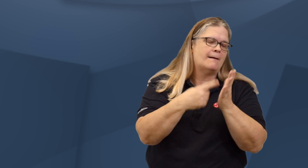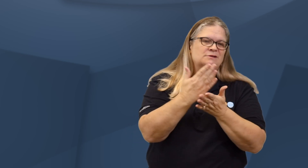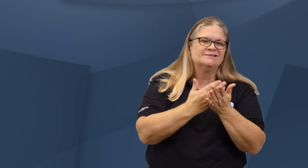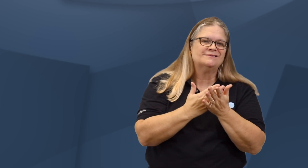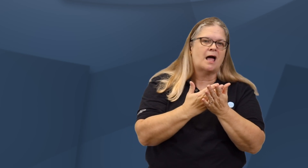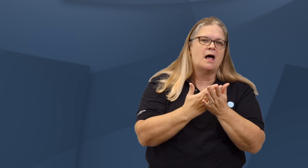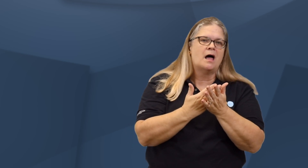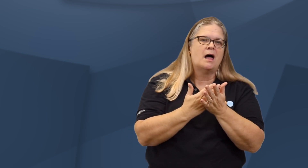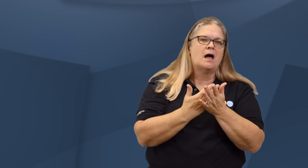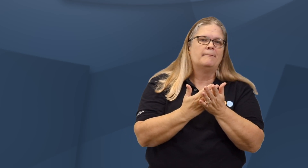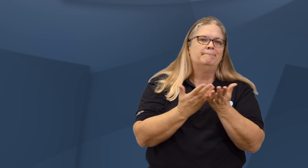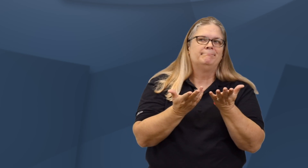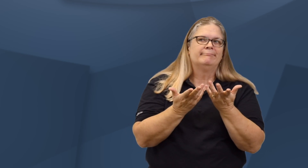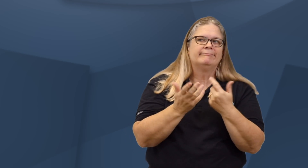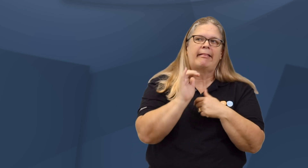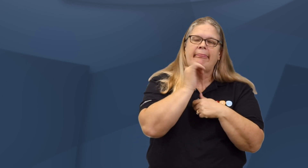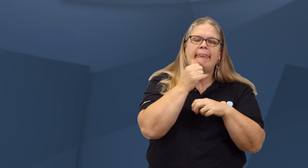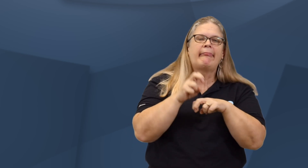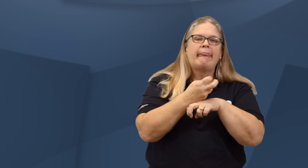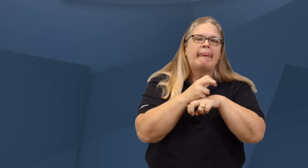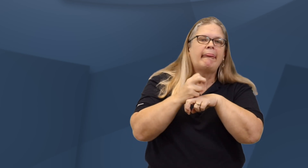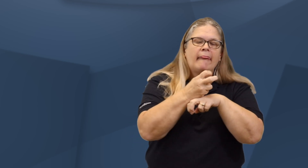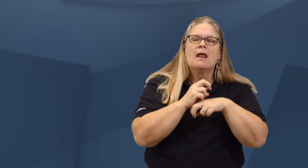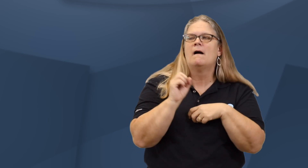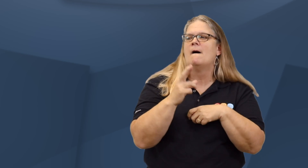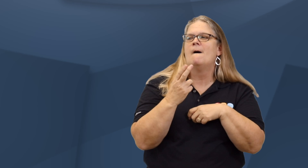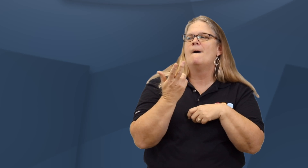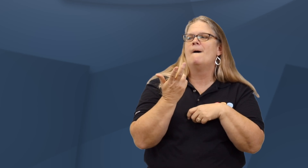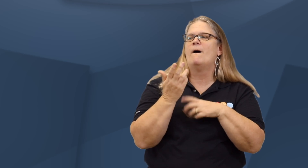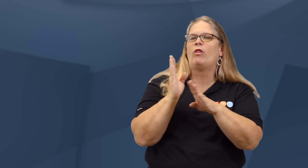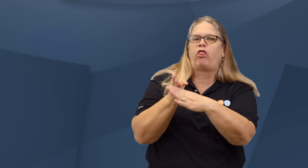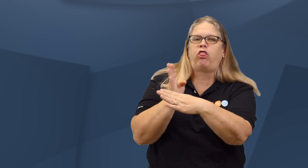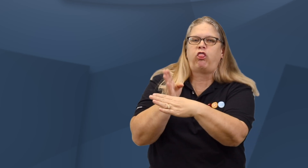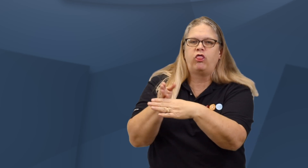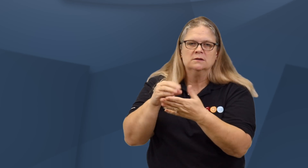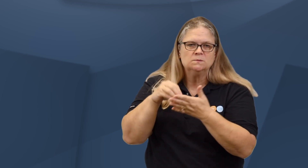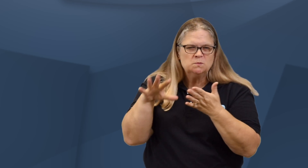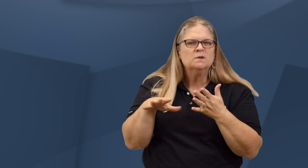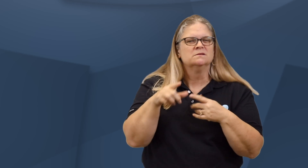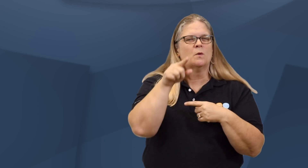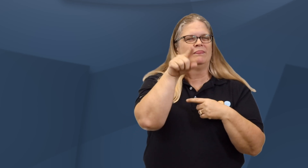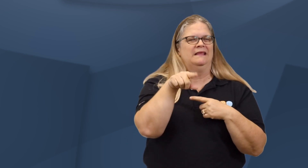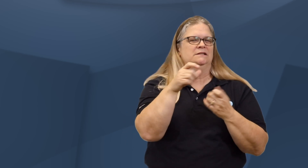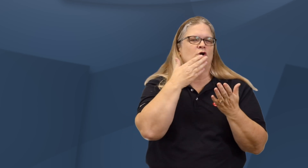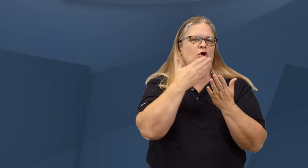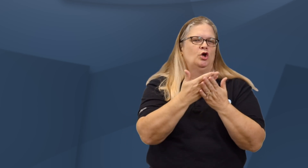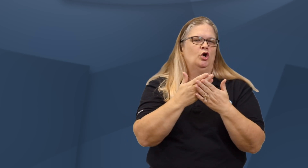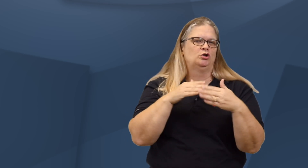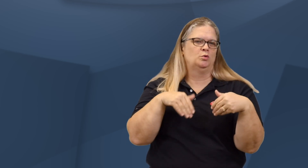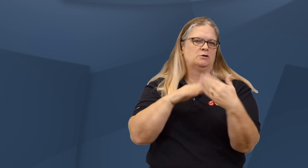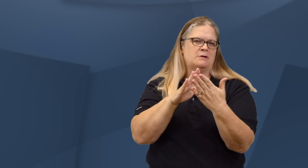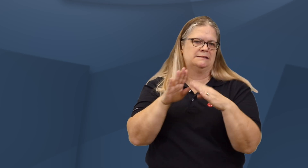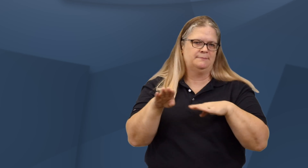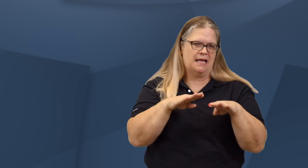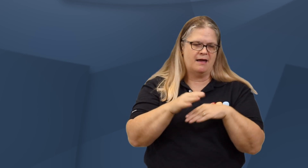maybe restlessness or disruption of other students?